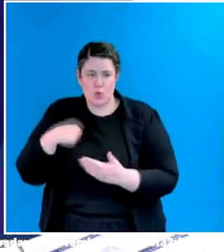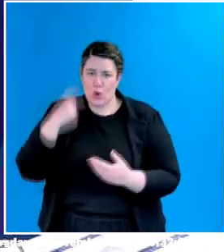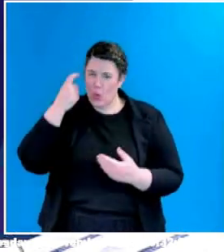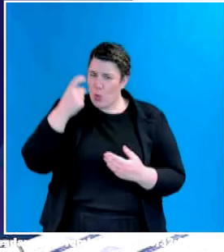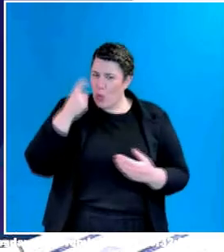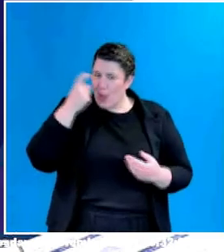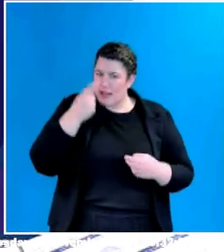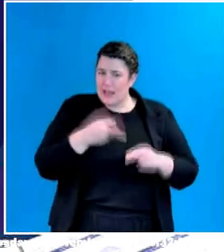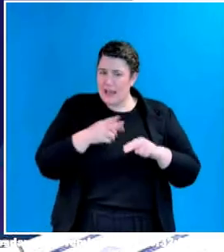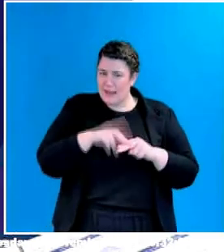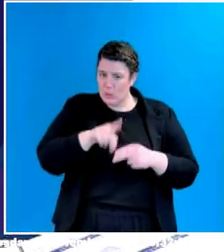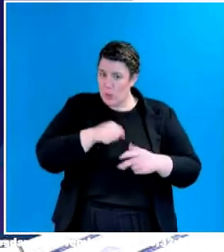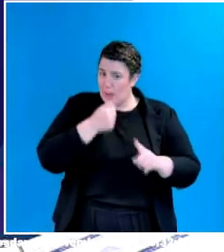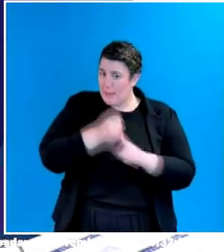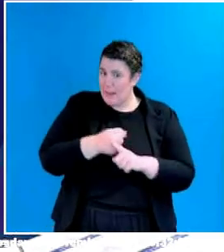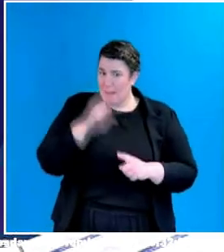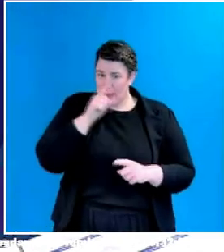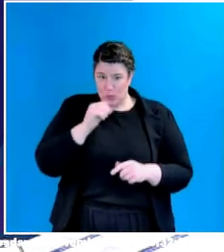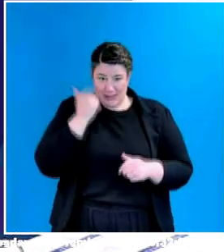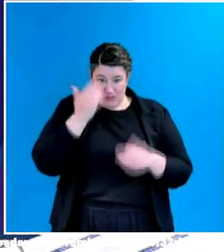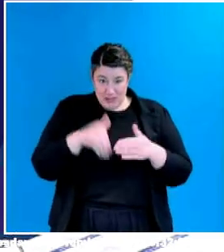more ordinary parts of people's lives.